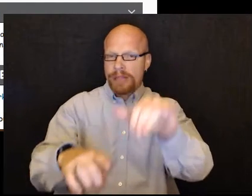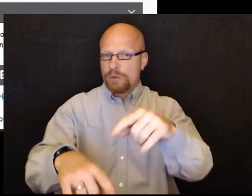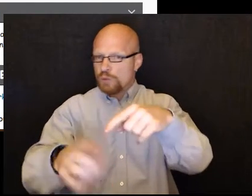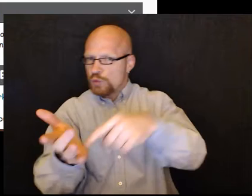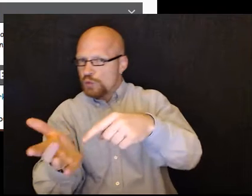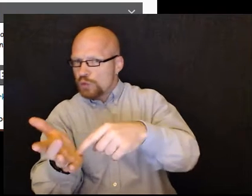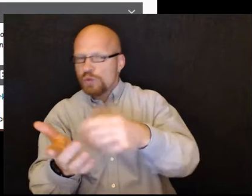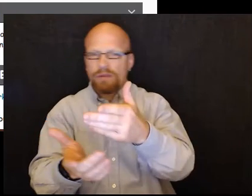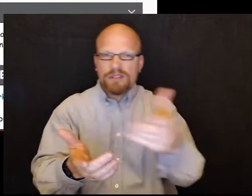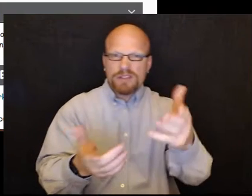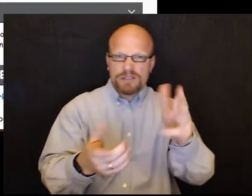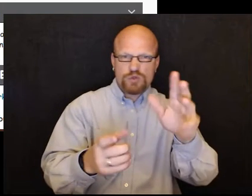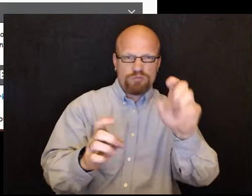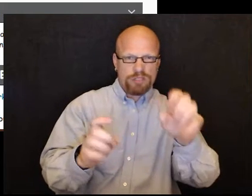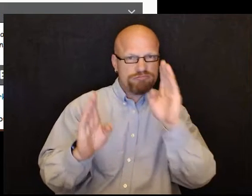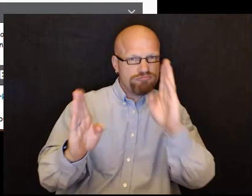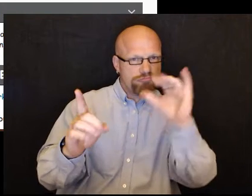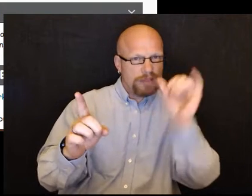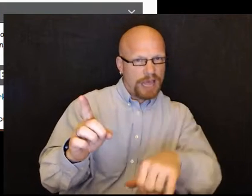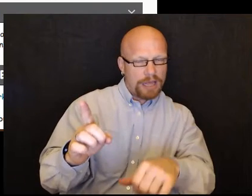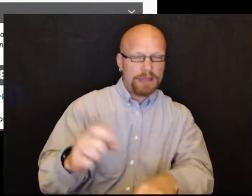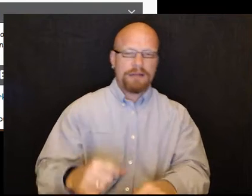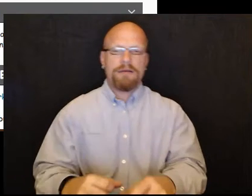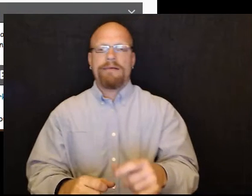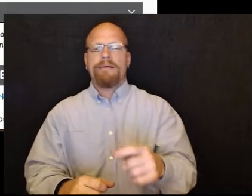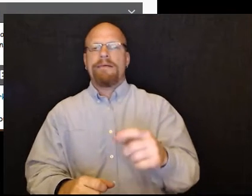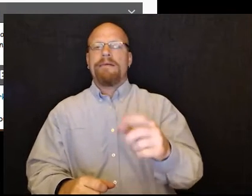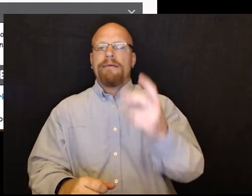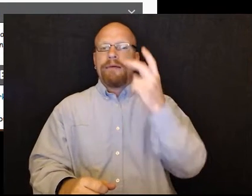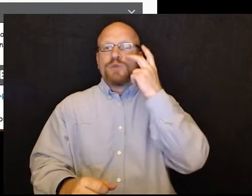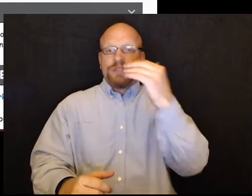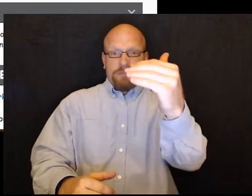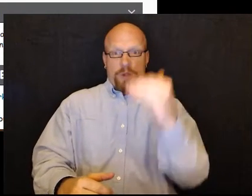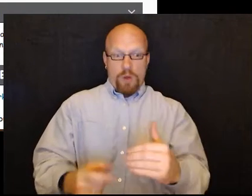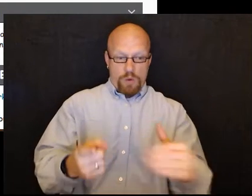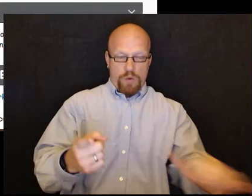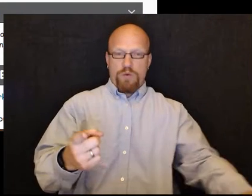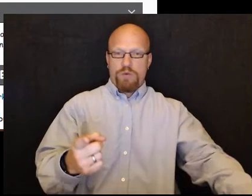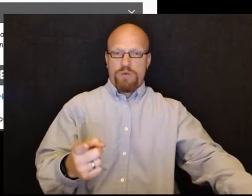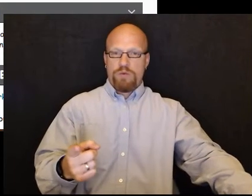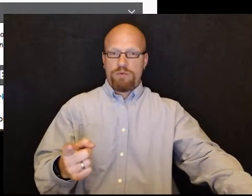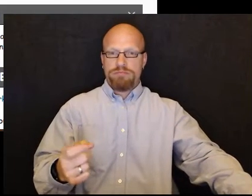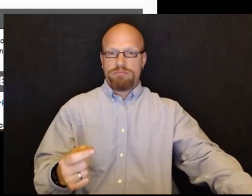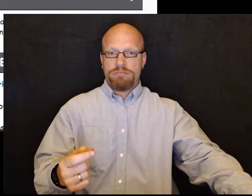either email or electronic alerts telling you when things are due and will